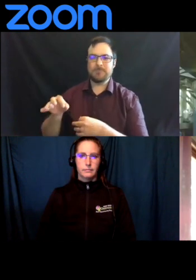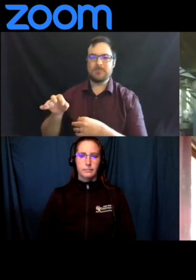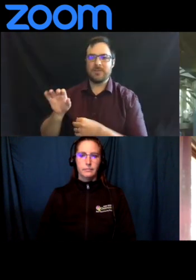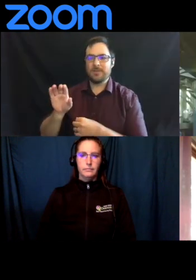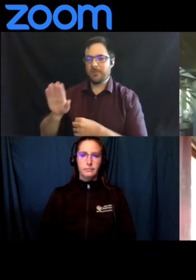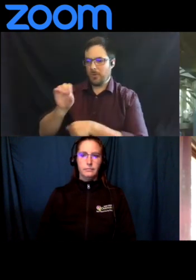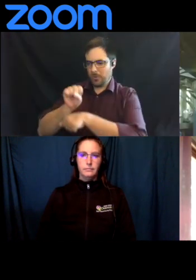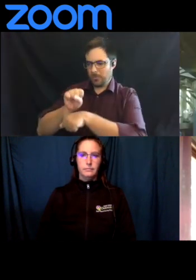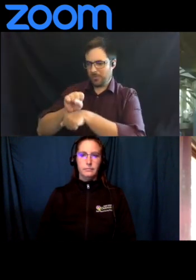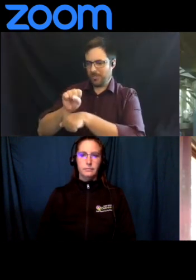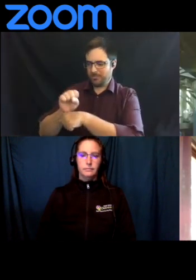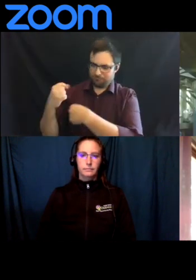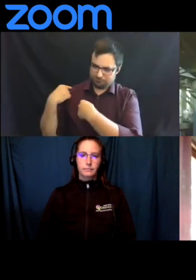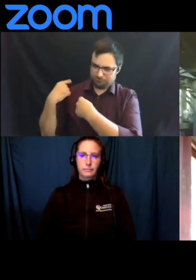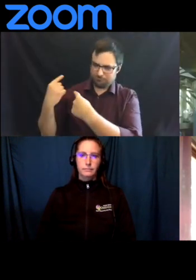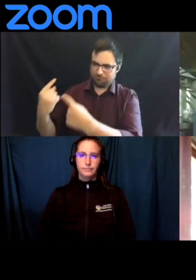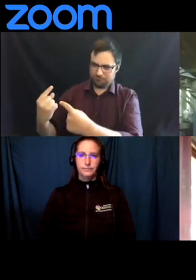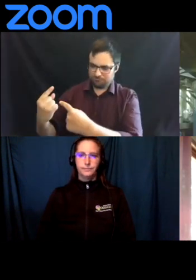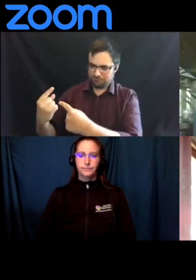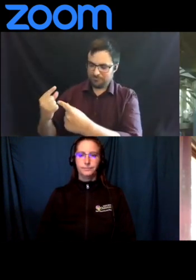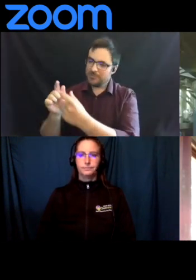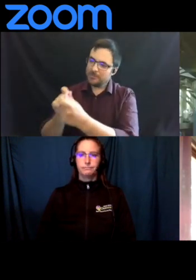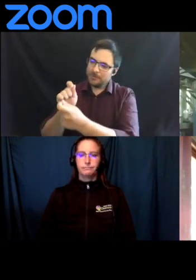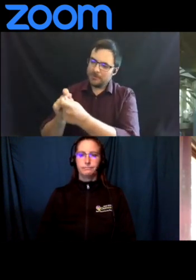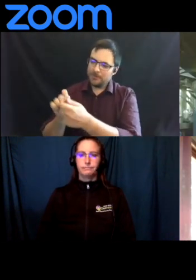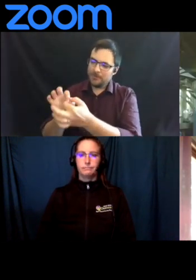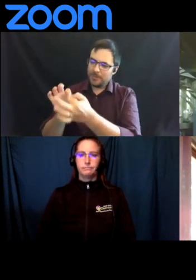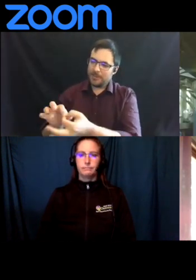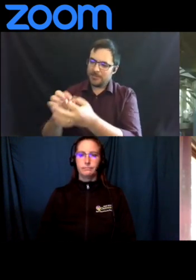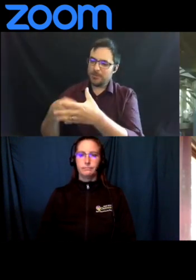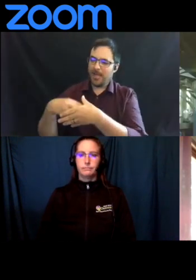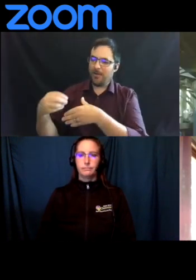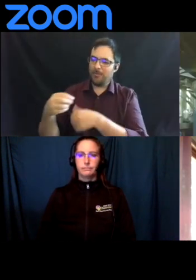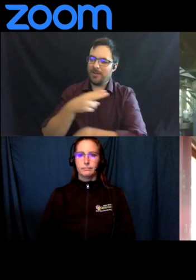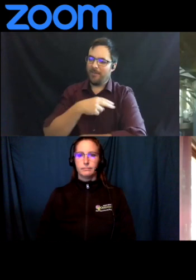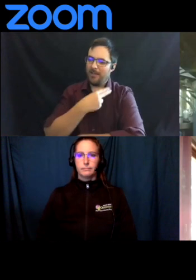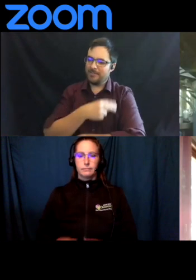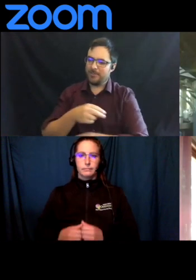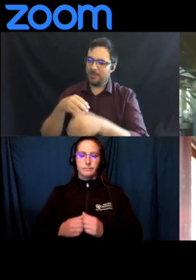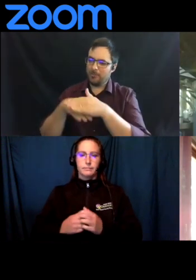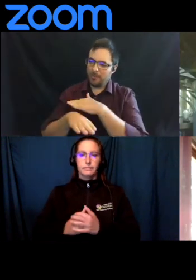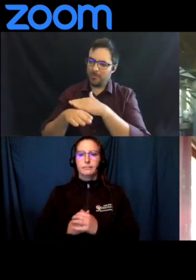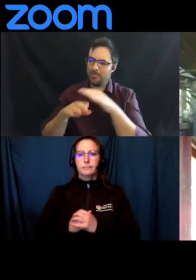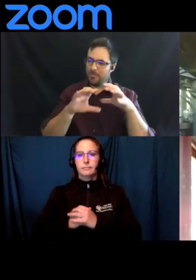you've been doing specifically with the out of hospital birth population and also just add